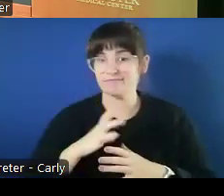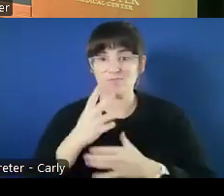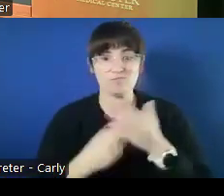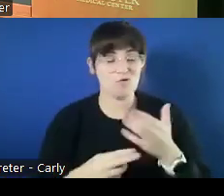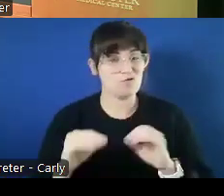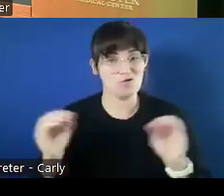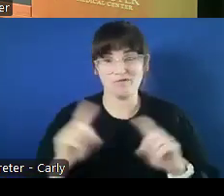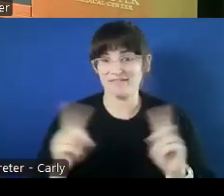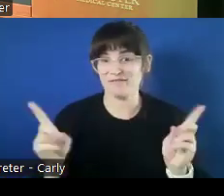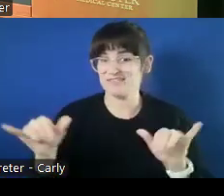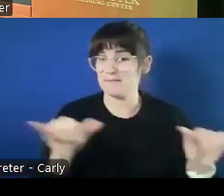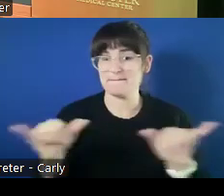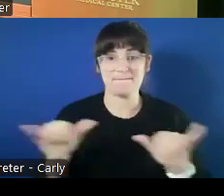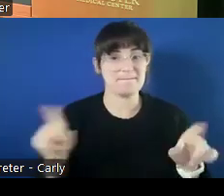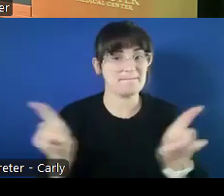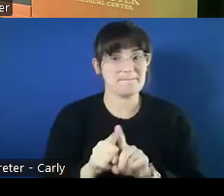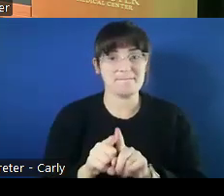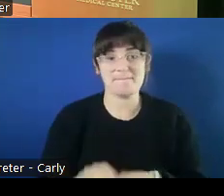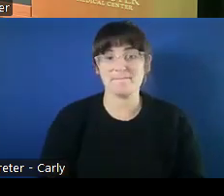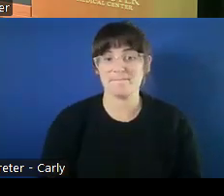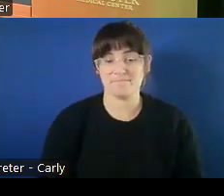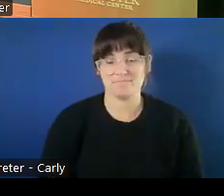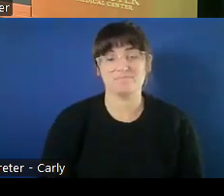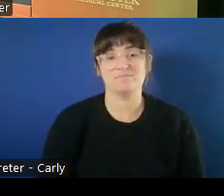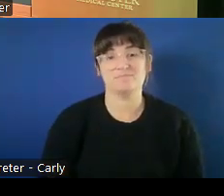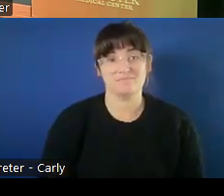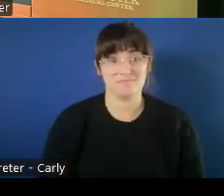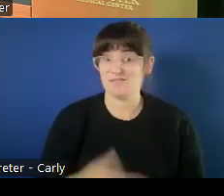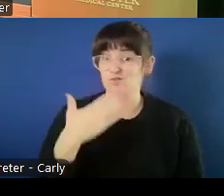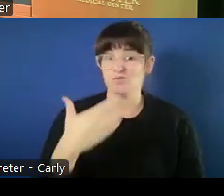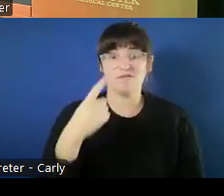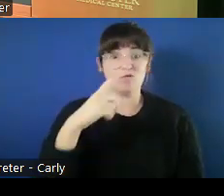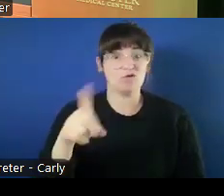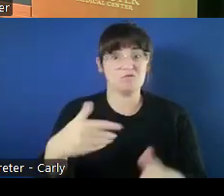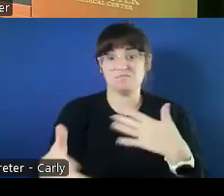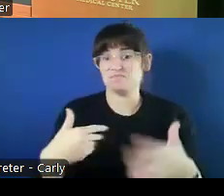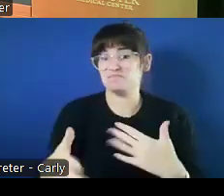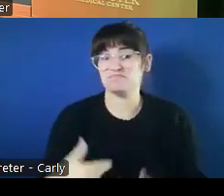between the two groups uh it it it's good for you regardless uh and it also is good for you